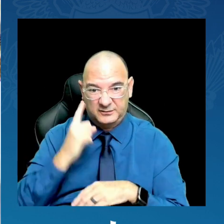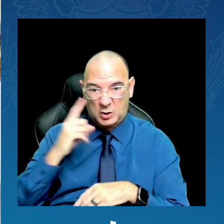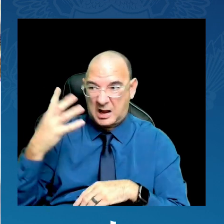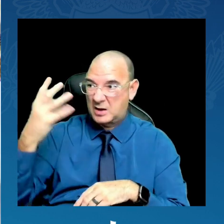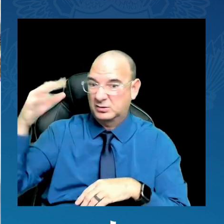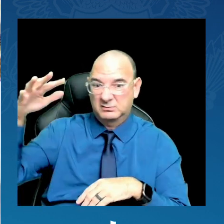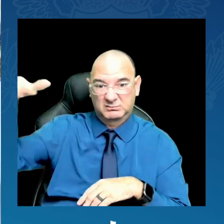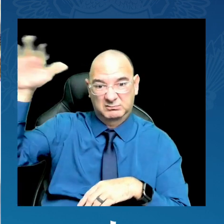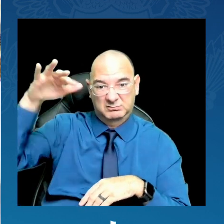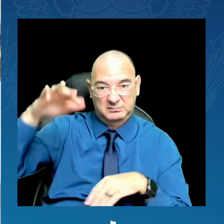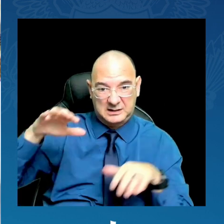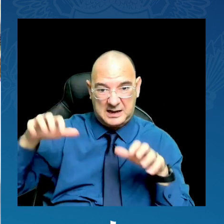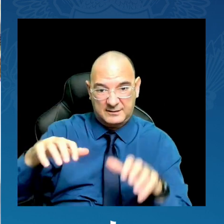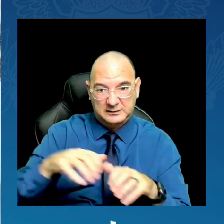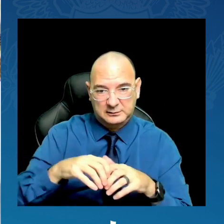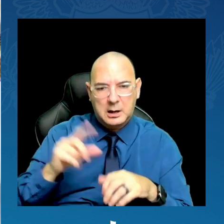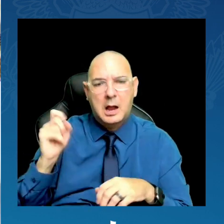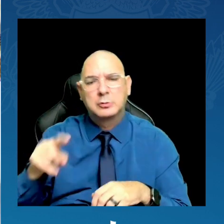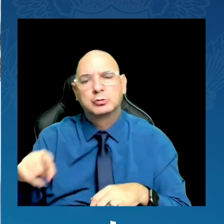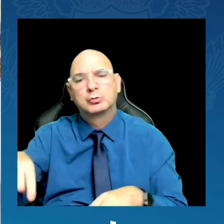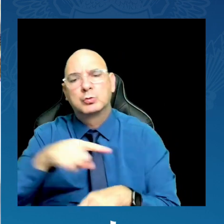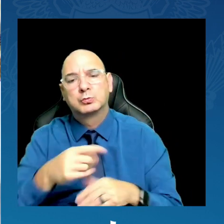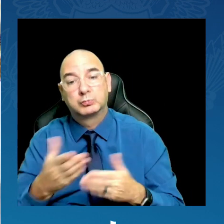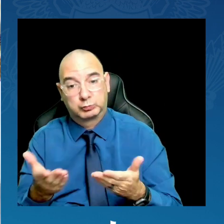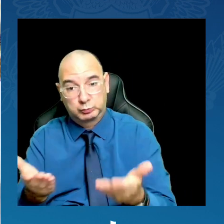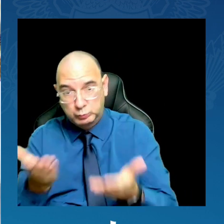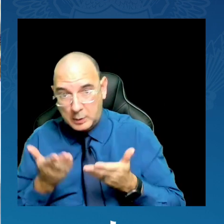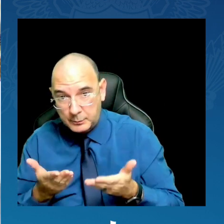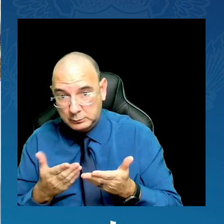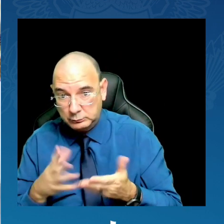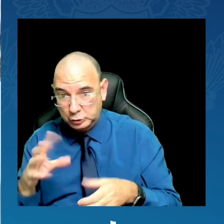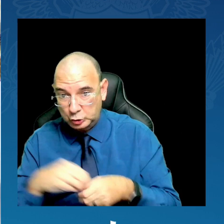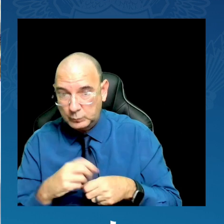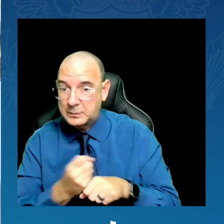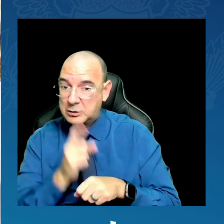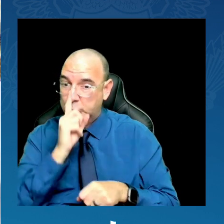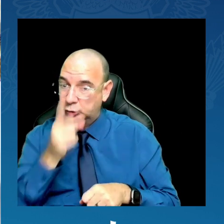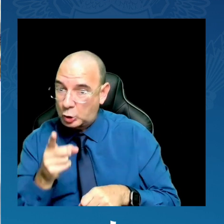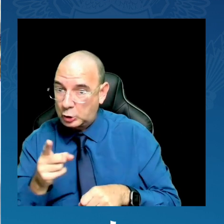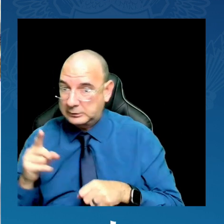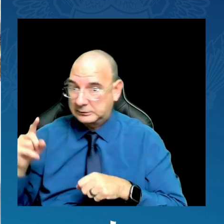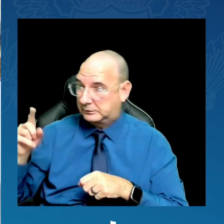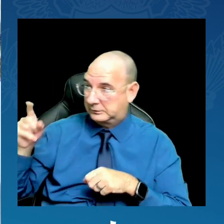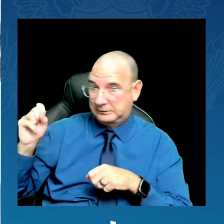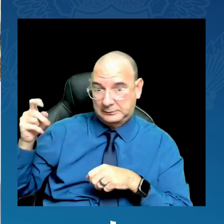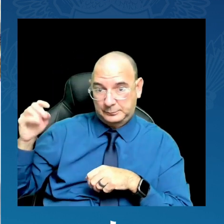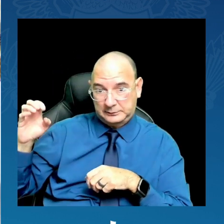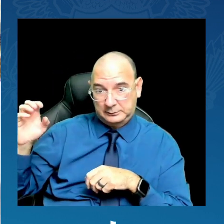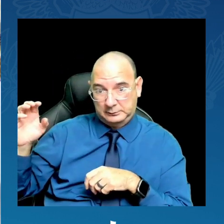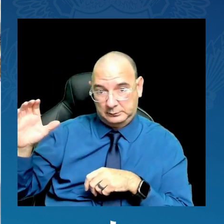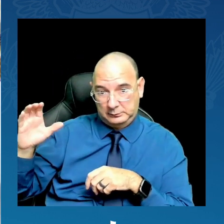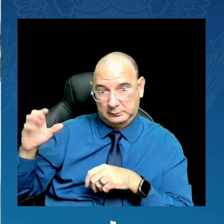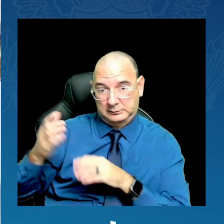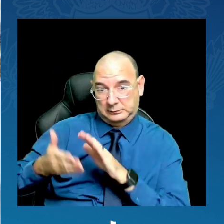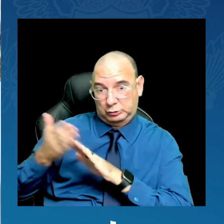how we will ensure space operations, abide by space safety norms and protocols,